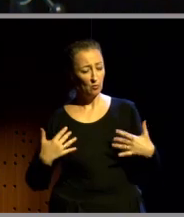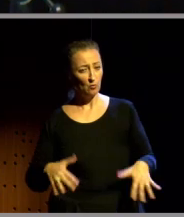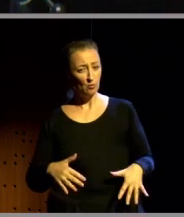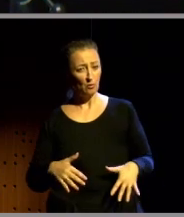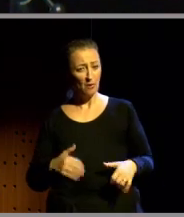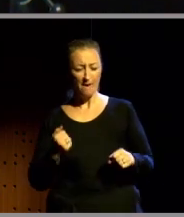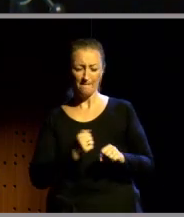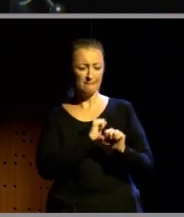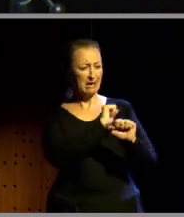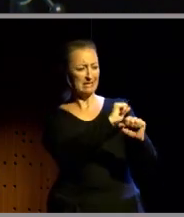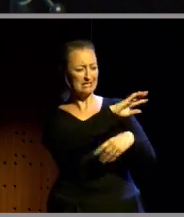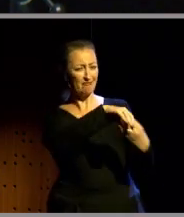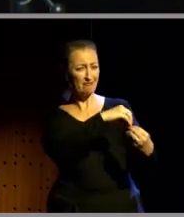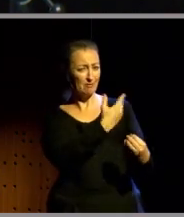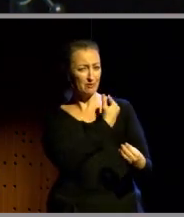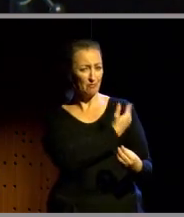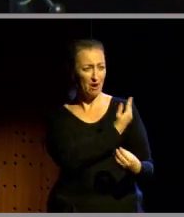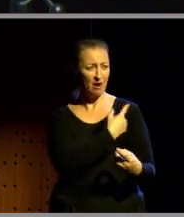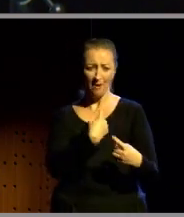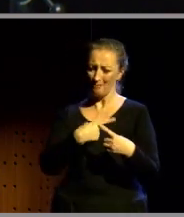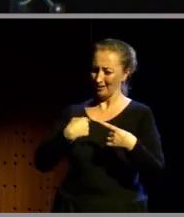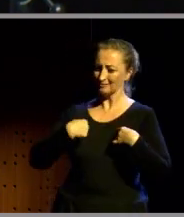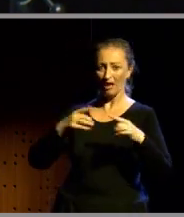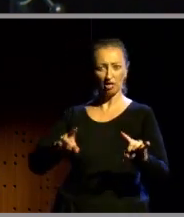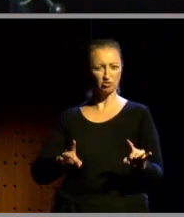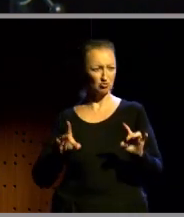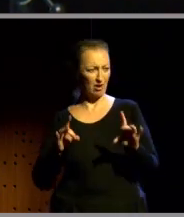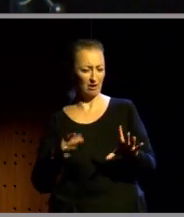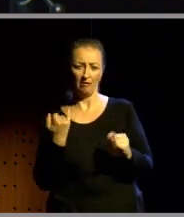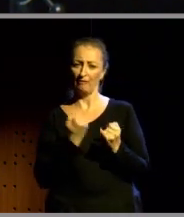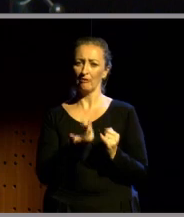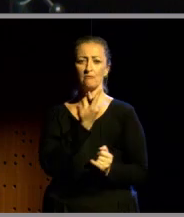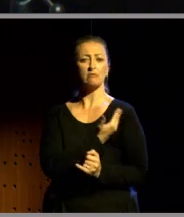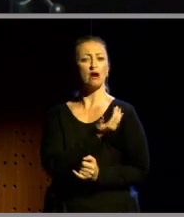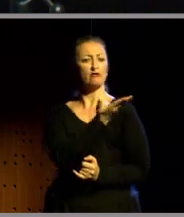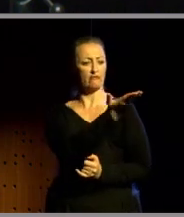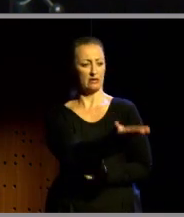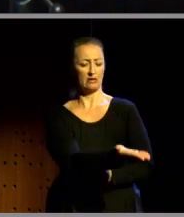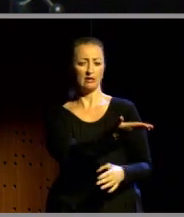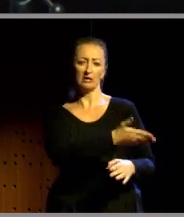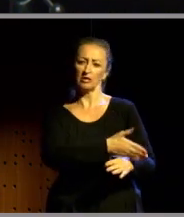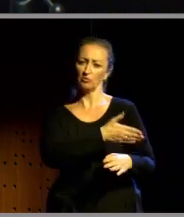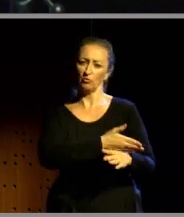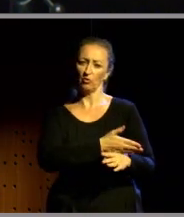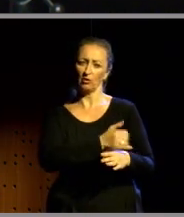but he has done us as Australians. His work will stand.